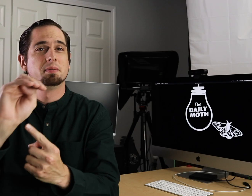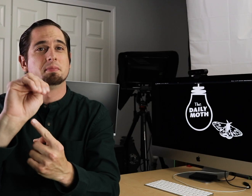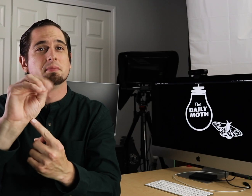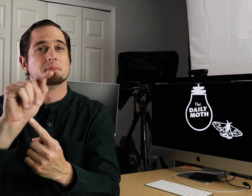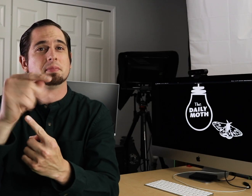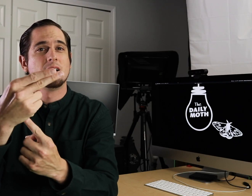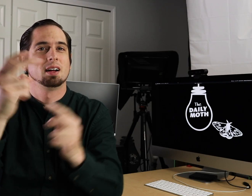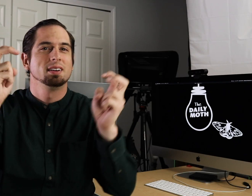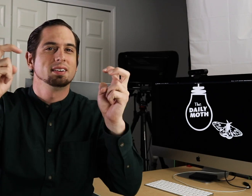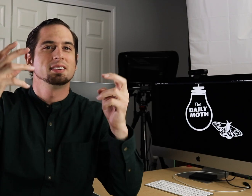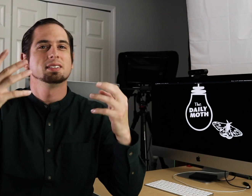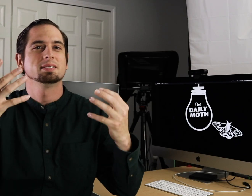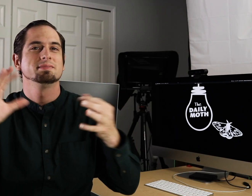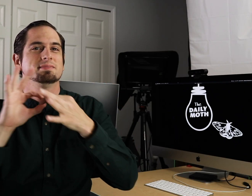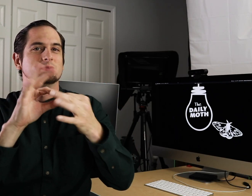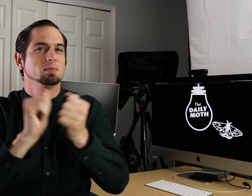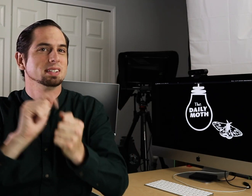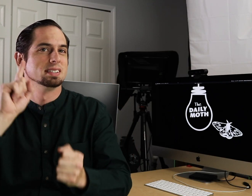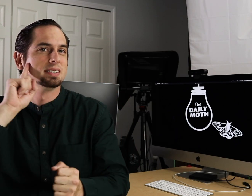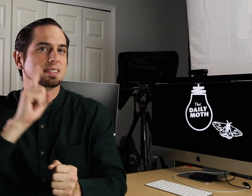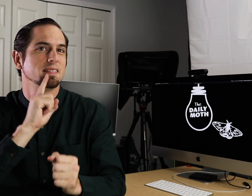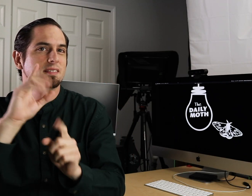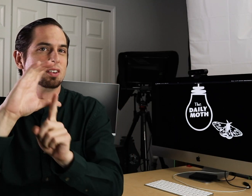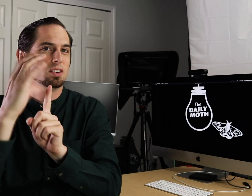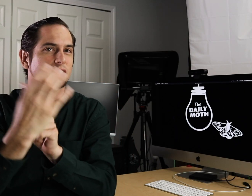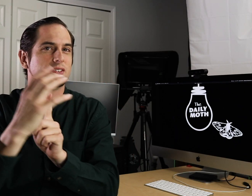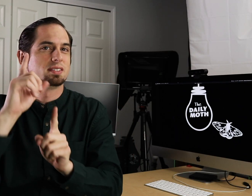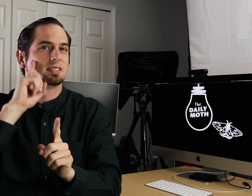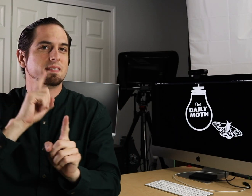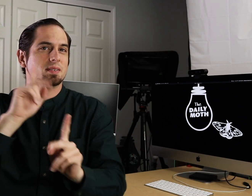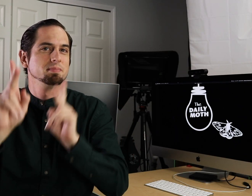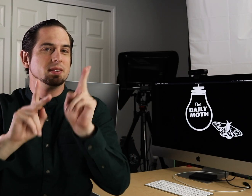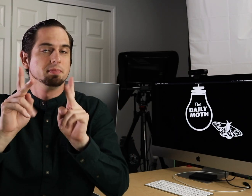"Moths are a symbol of deaf culture and deaf people.